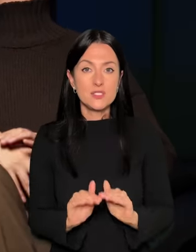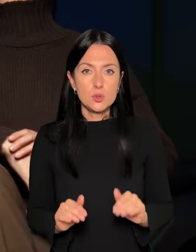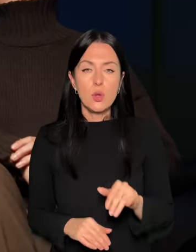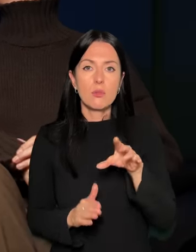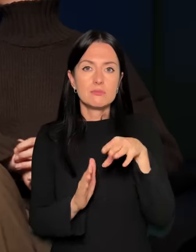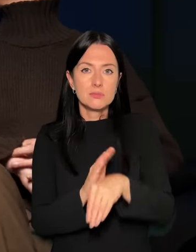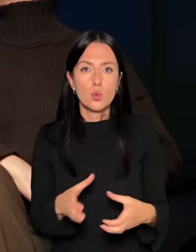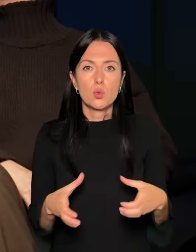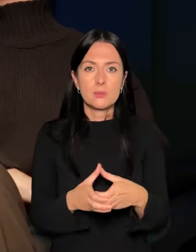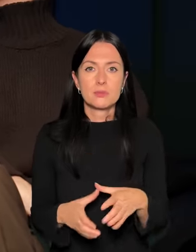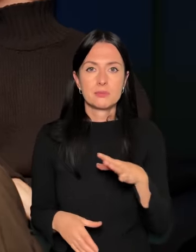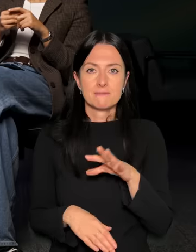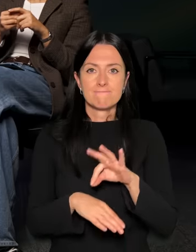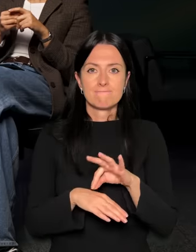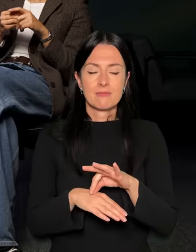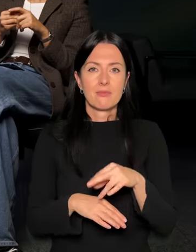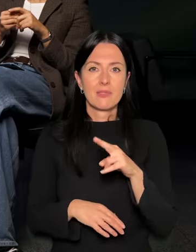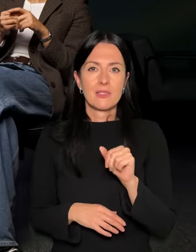there was a boy with Down syndrome in his group.